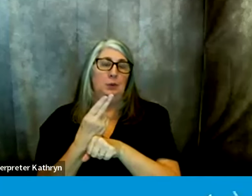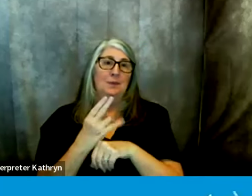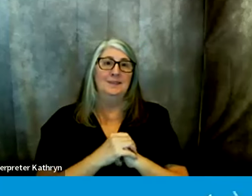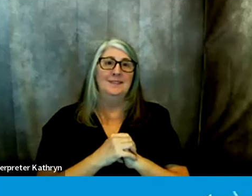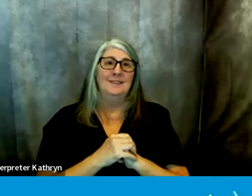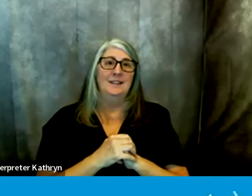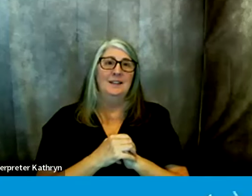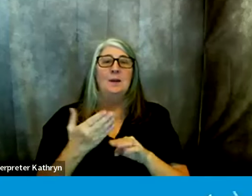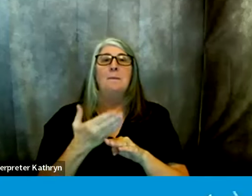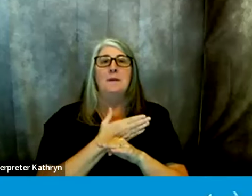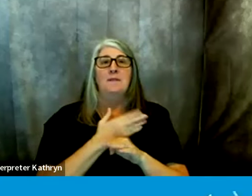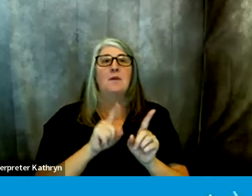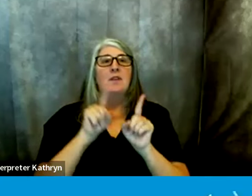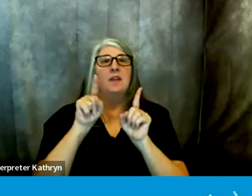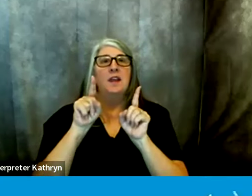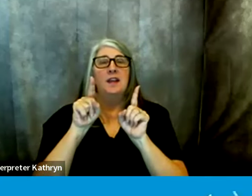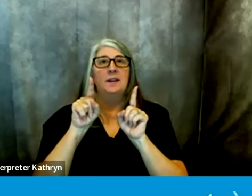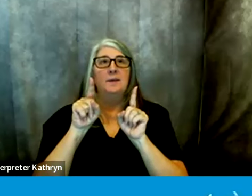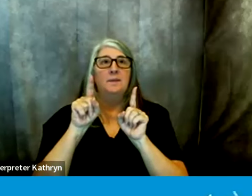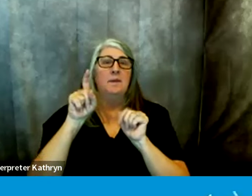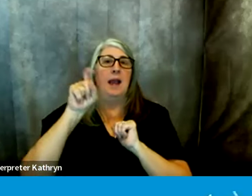before they go to something that is much more invasive